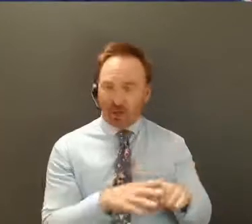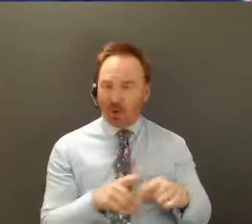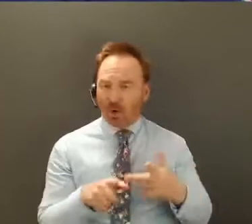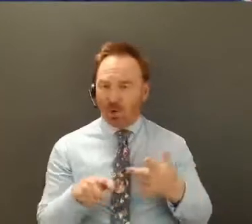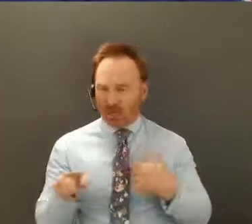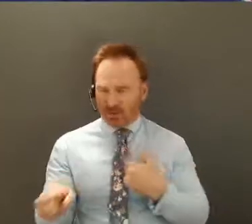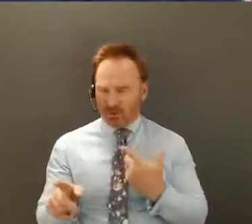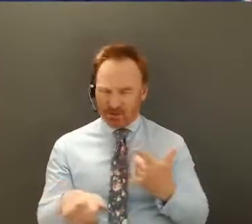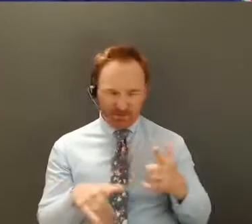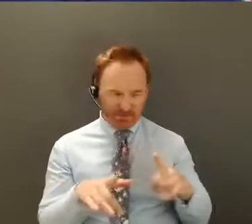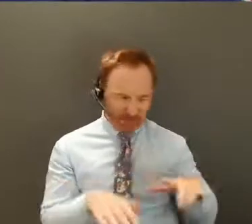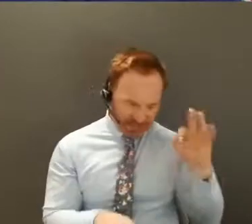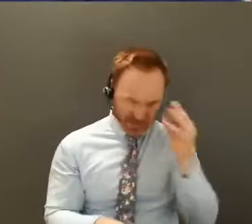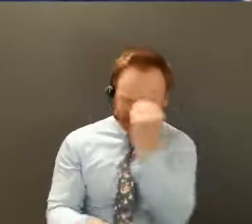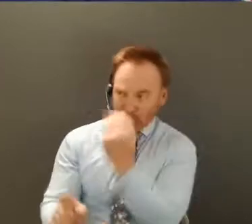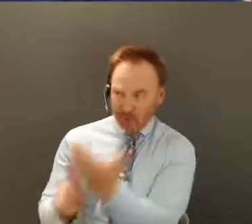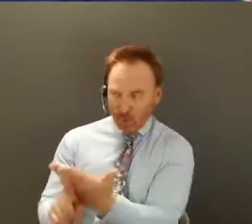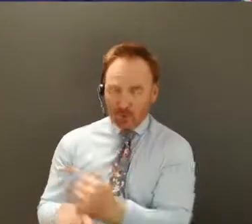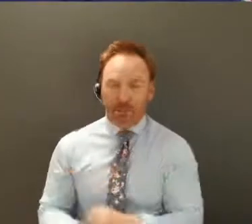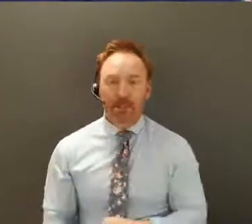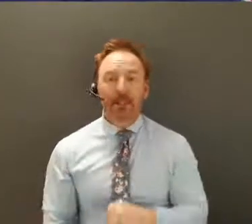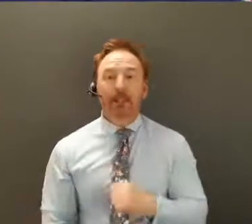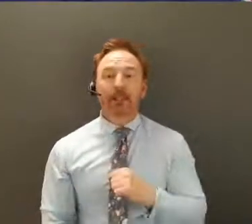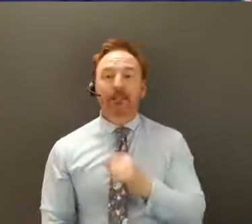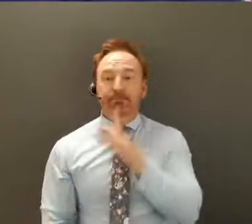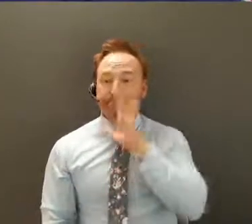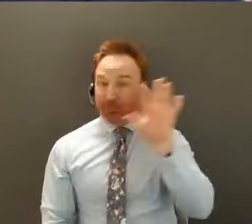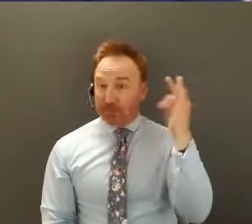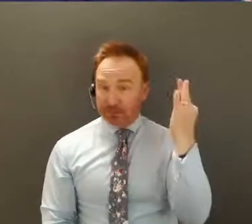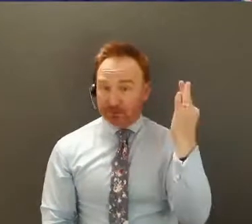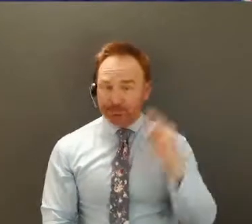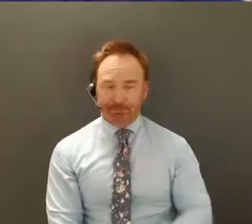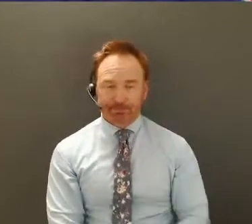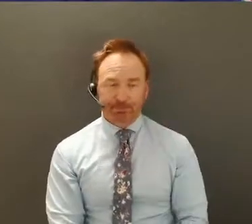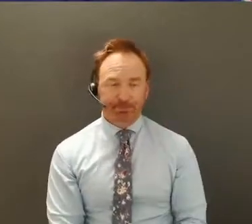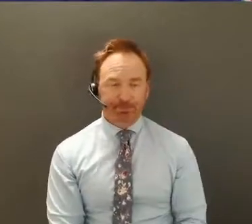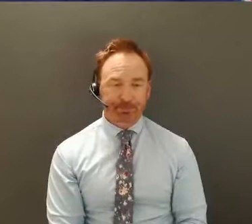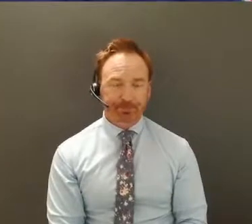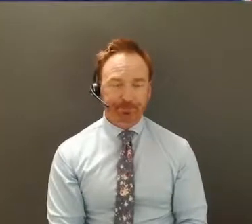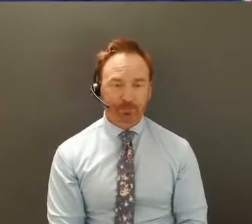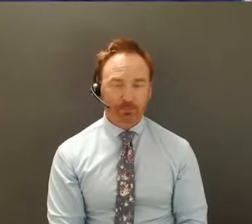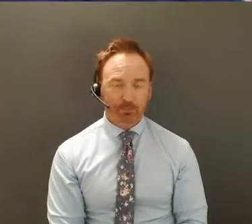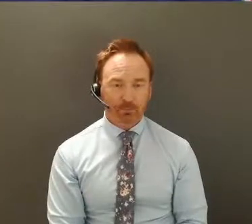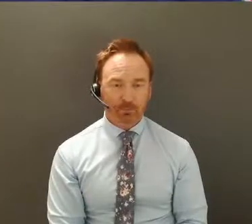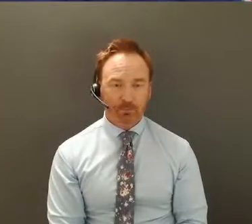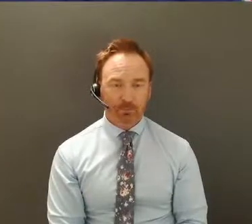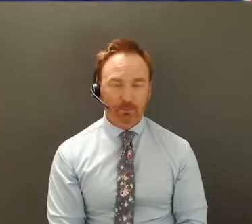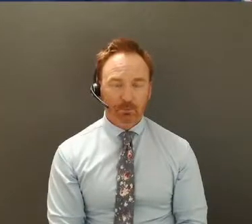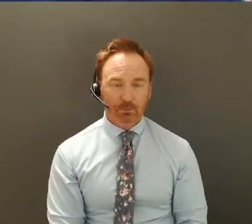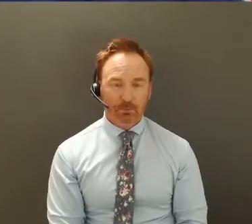Pat: To have another question. Reporter: I will ask it in English but if I can have an answer and French and English,